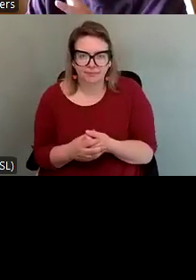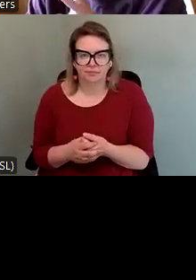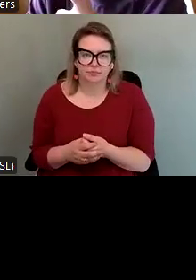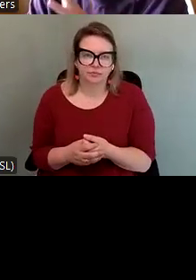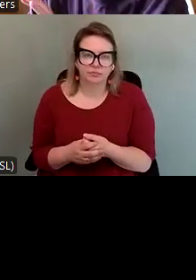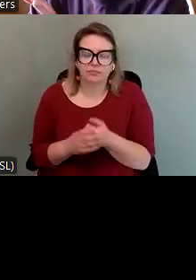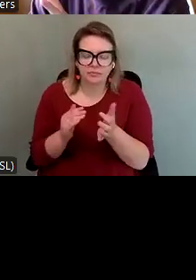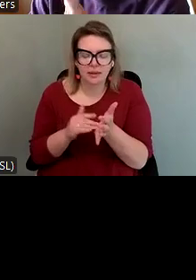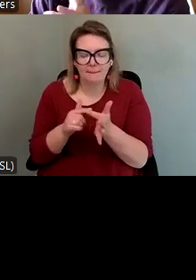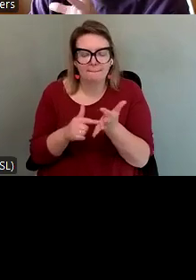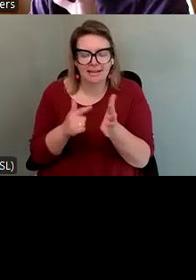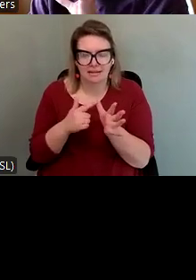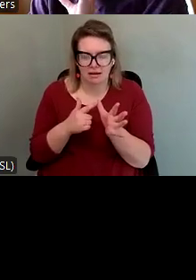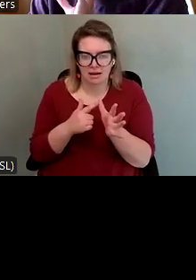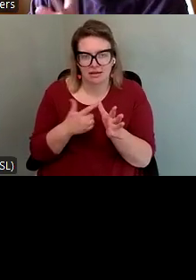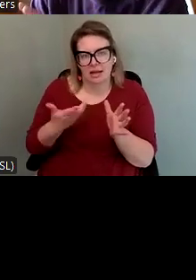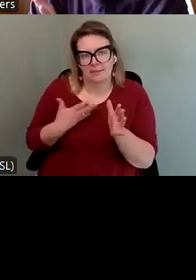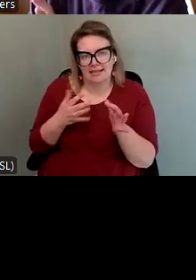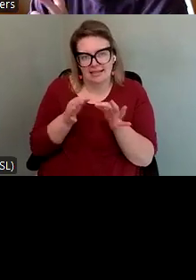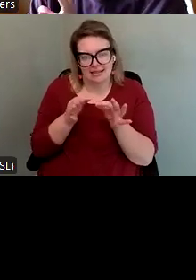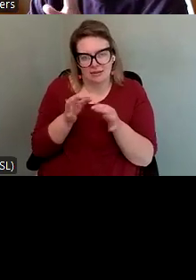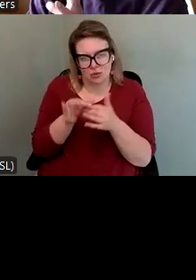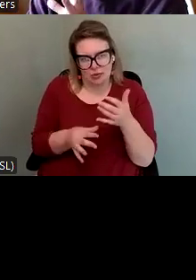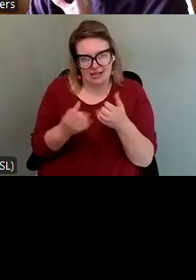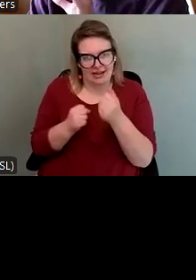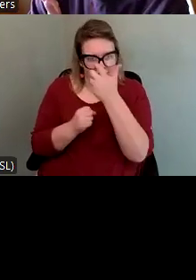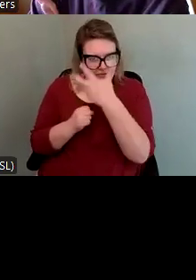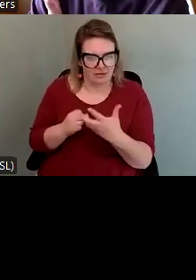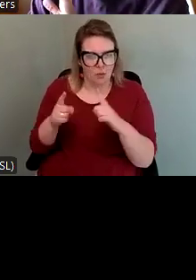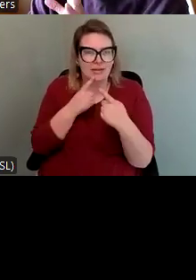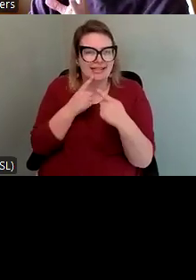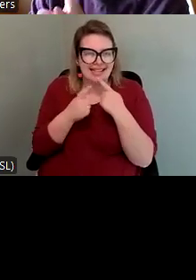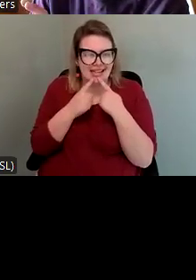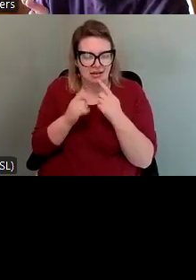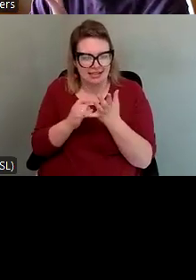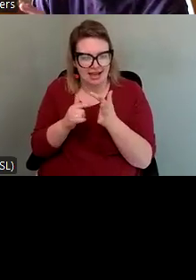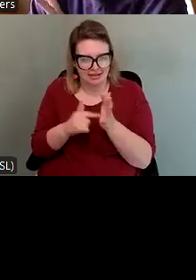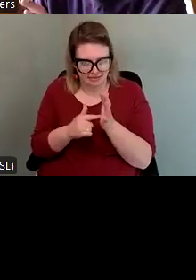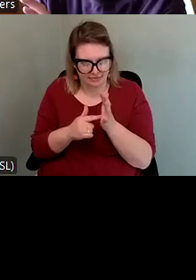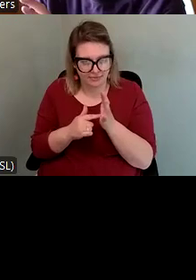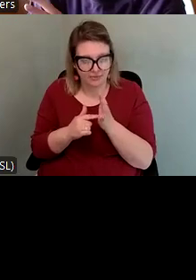there is a section about your datasets. In here, we can create brand new dataset,